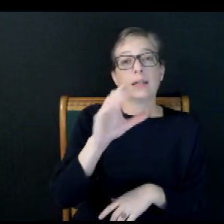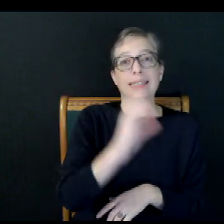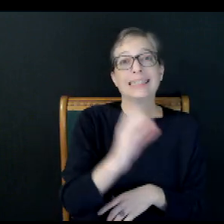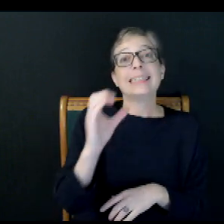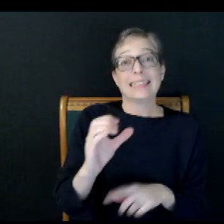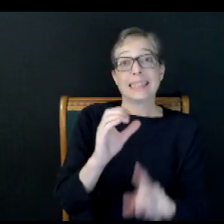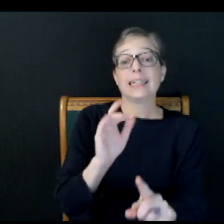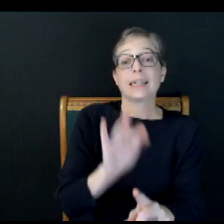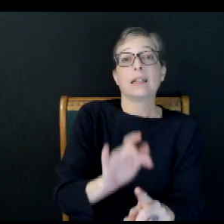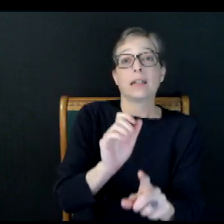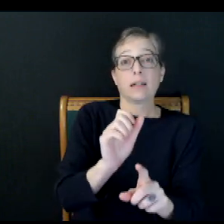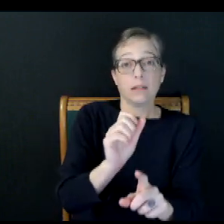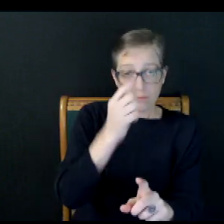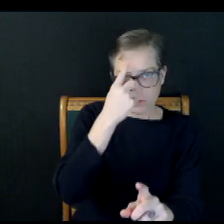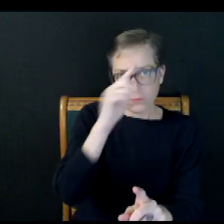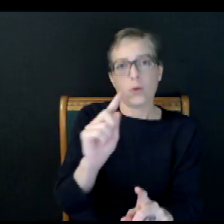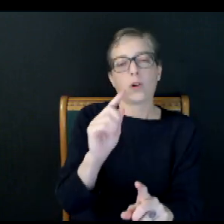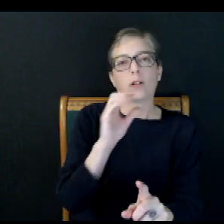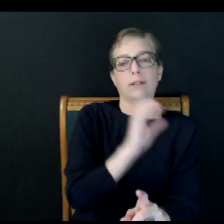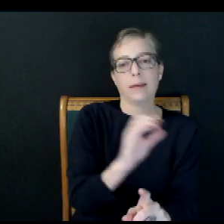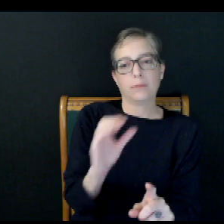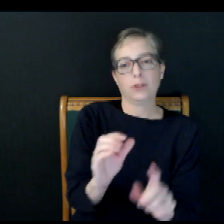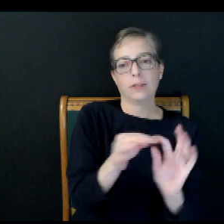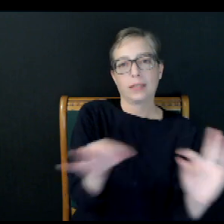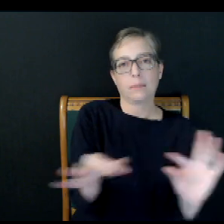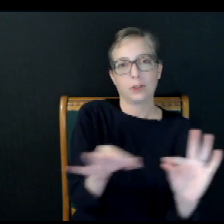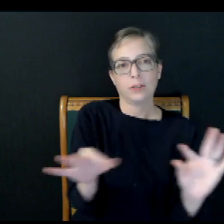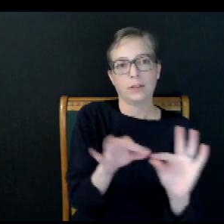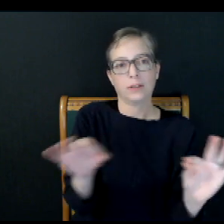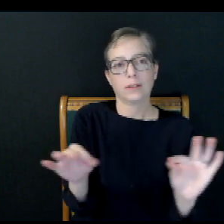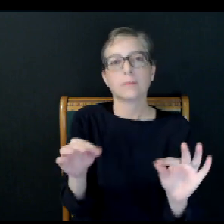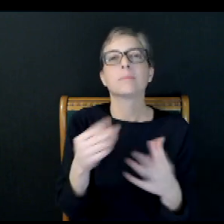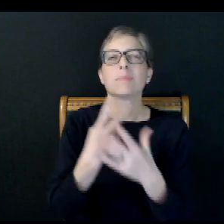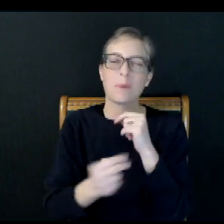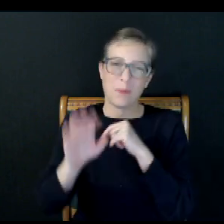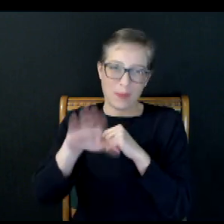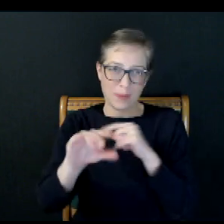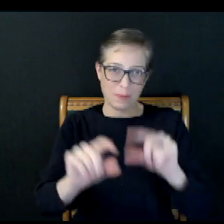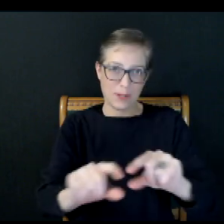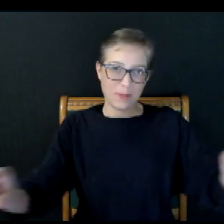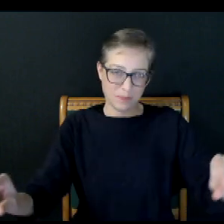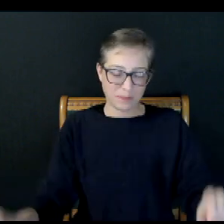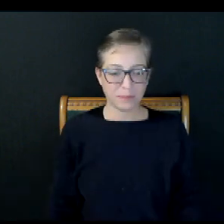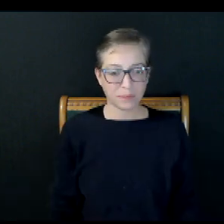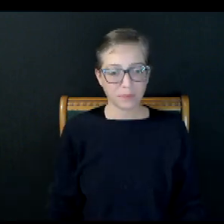Both are located at the meeting control bar, we'll offer a moment for folks